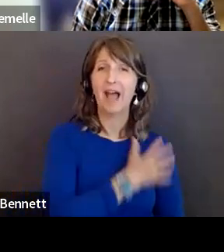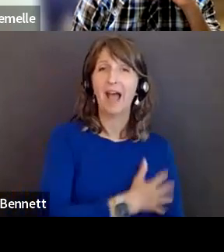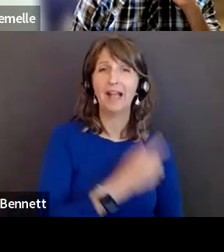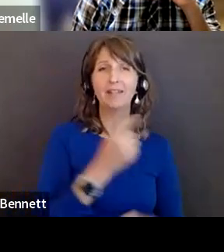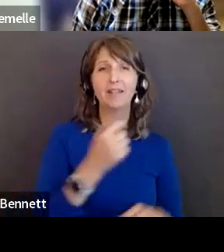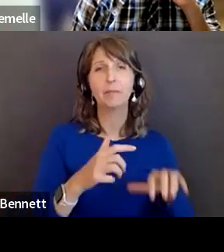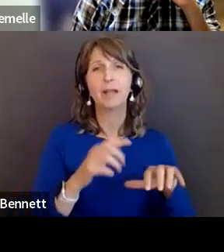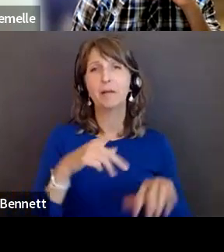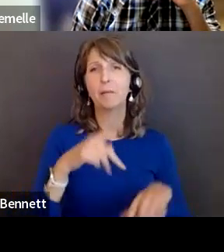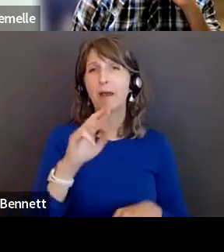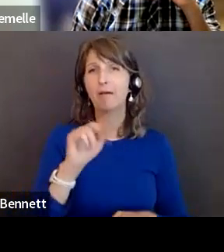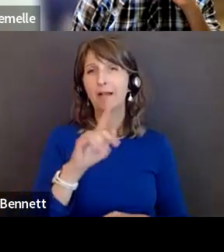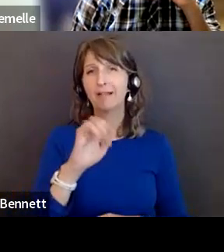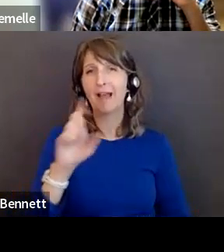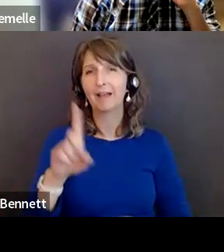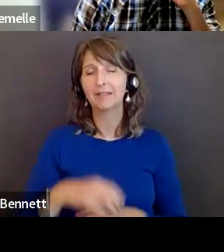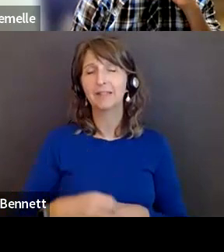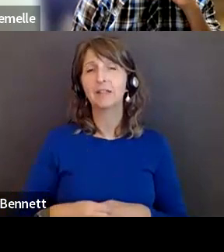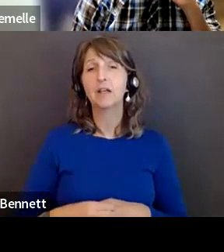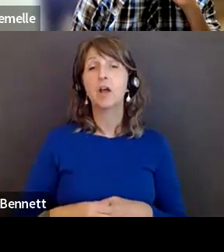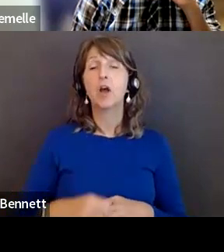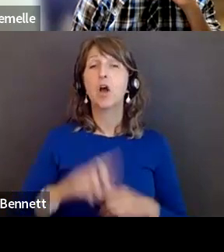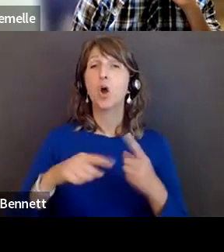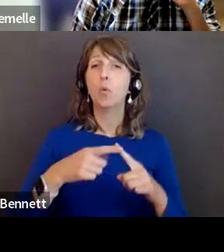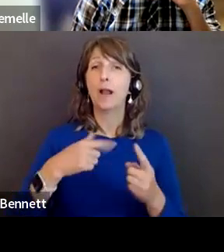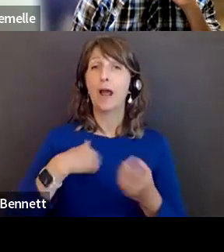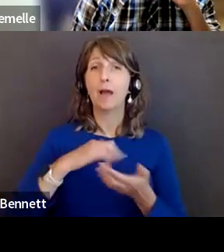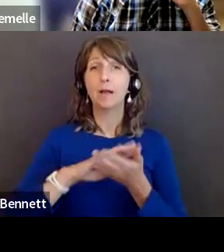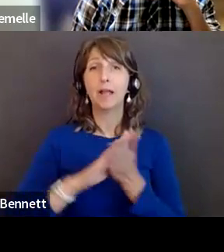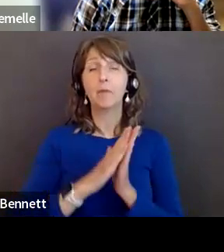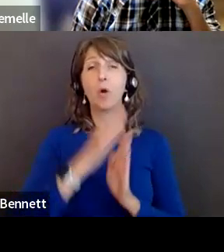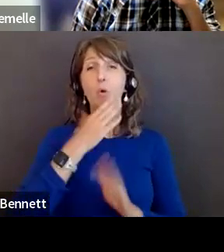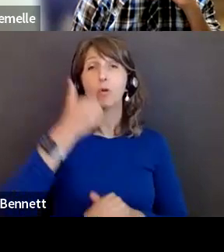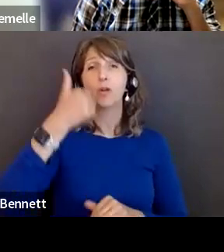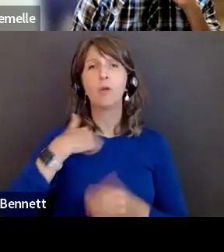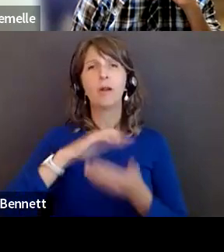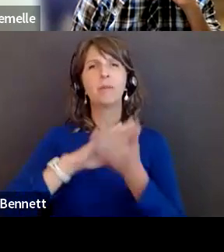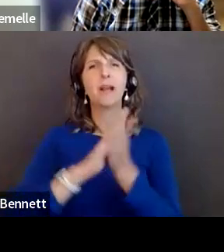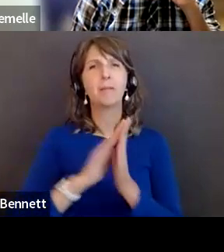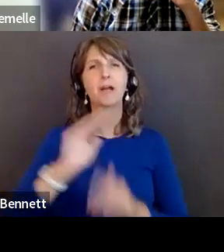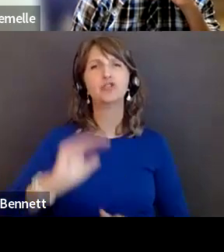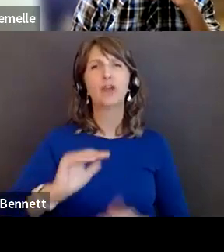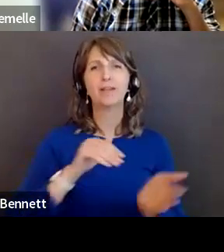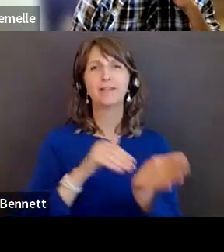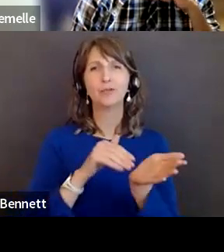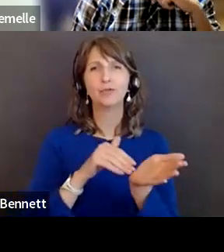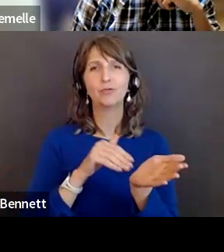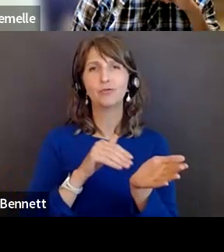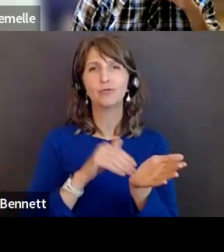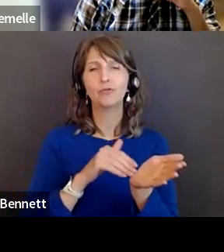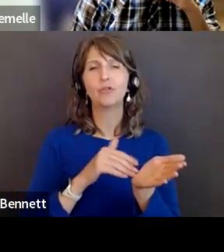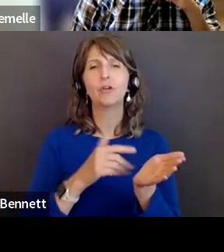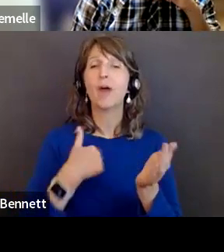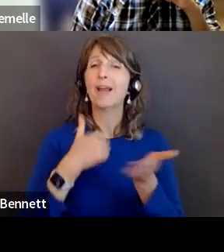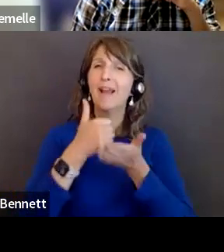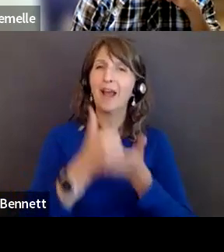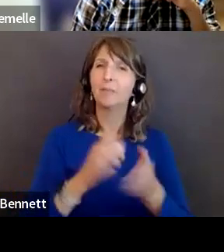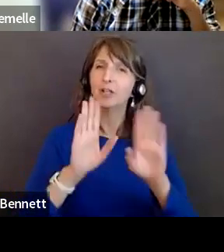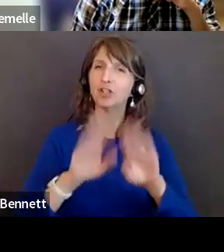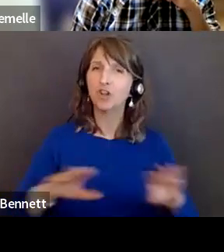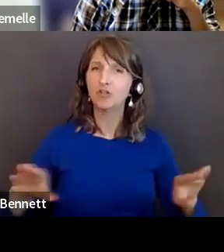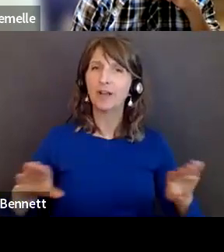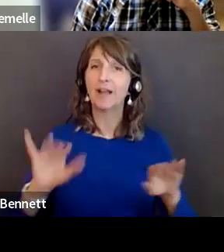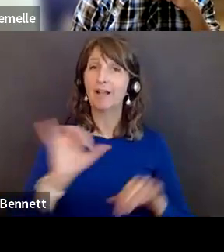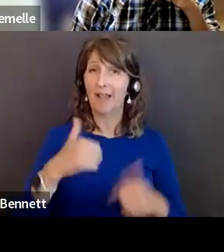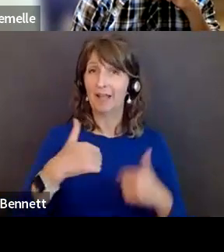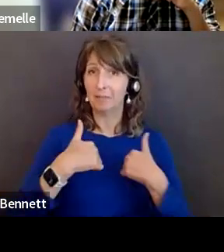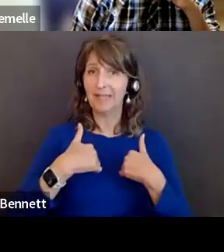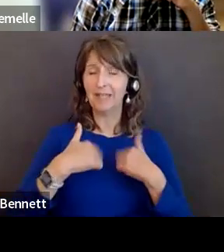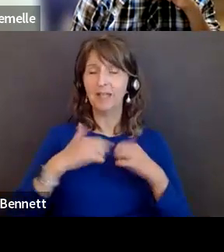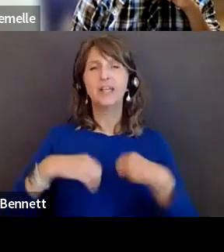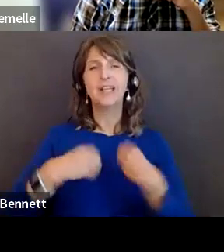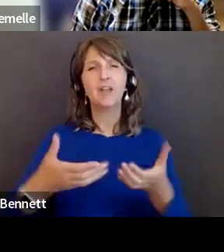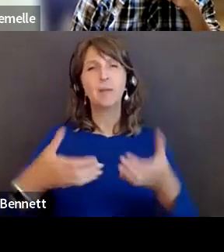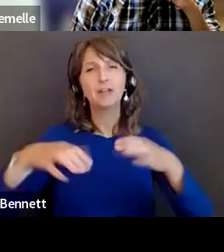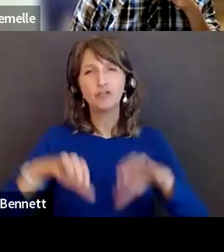And when I got older, I want to become a pediatrician. So I could be able to help kids like myself and give them a chance to at least you know, want or try.